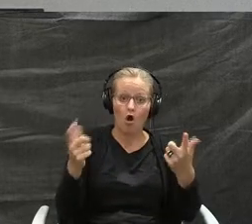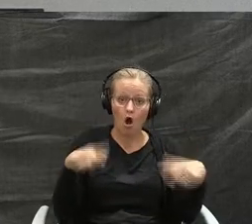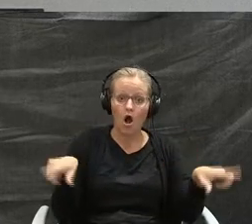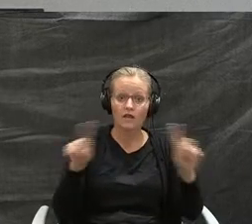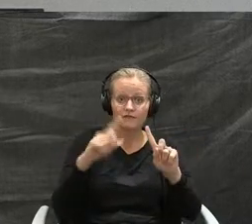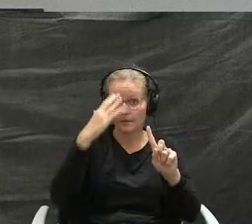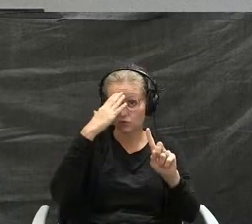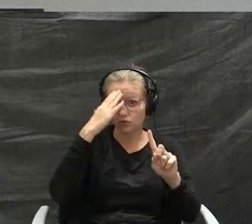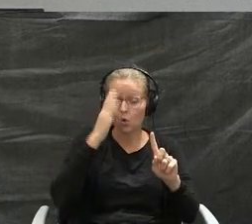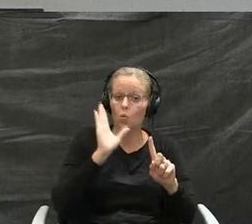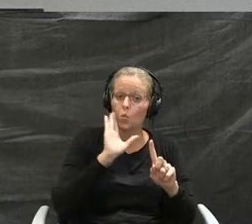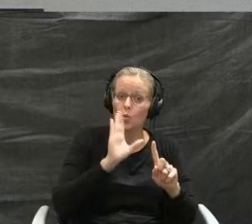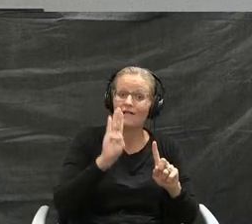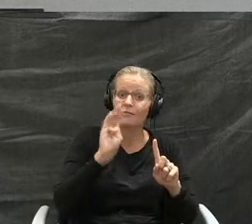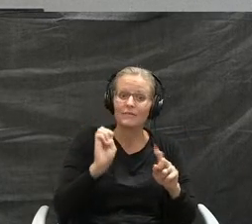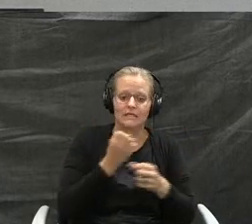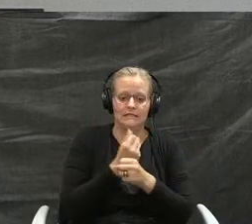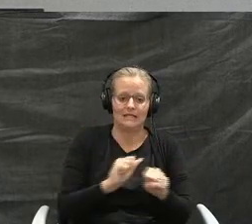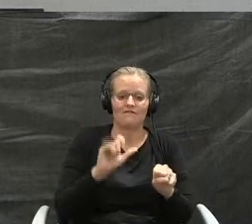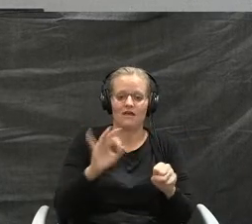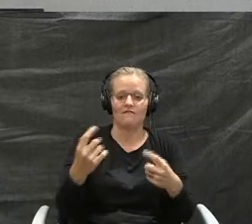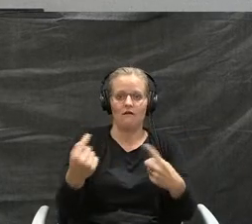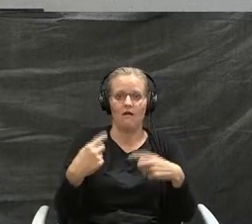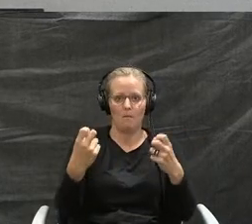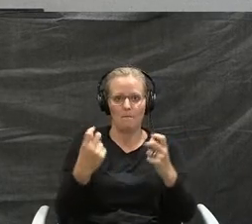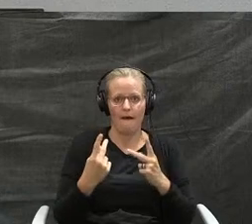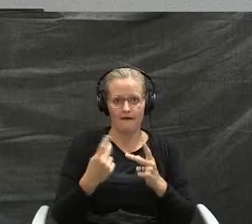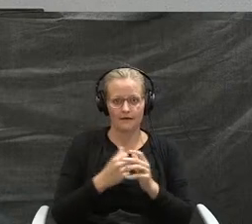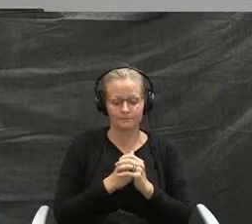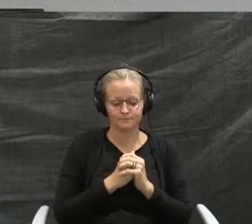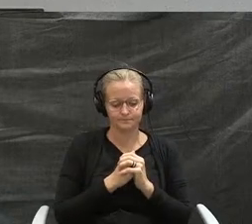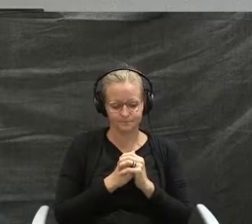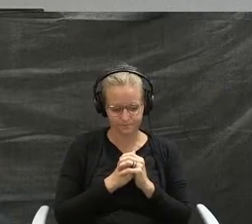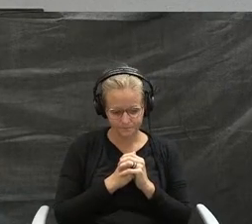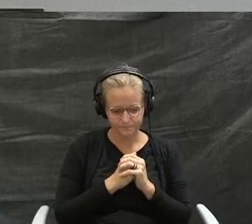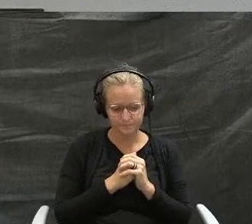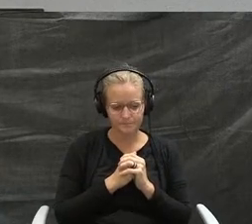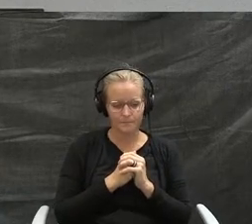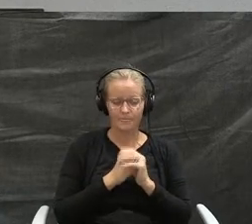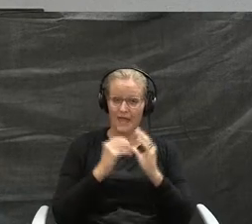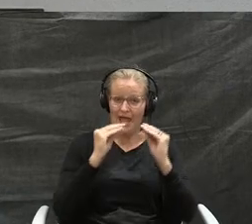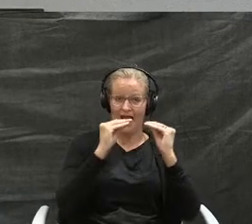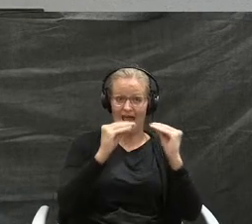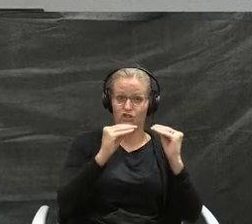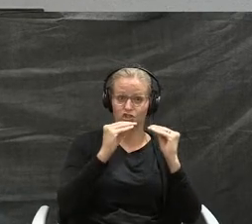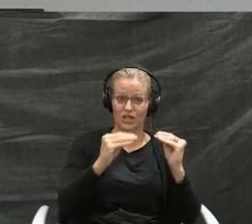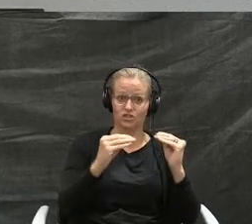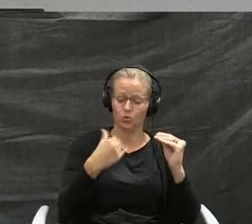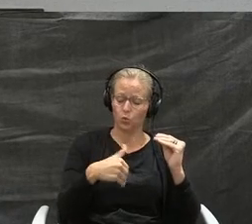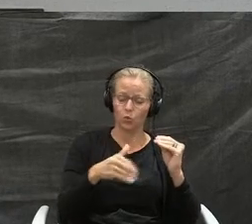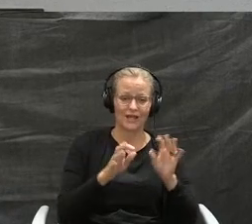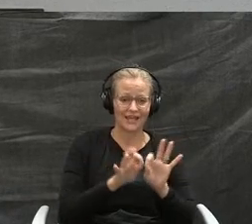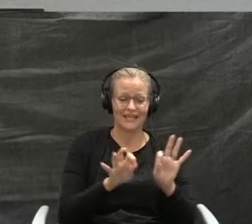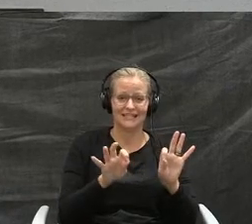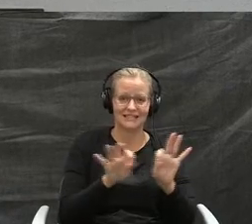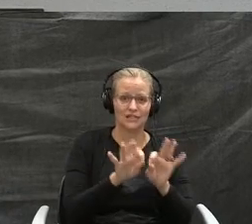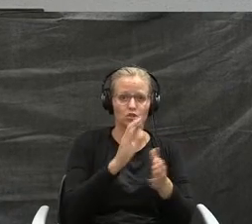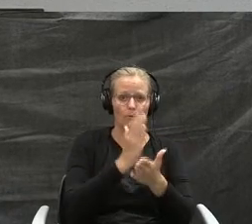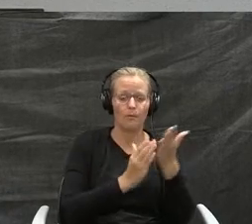students. Education is an essential function of government and we are risking the future of our students in our democracy.